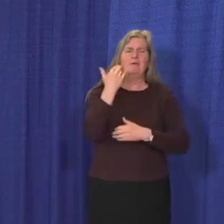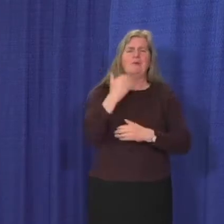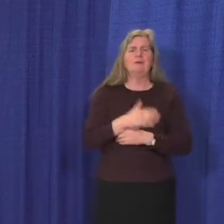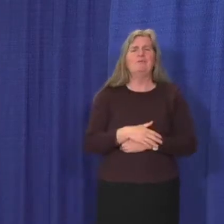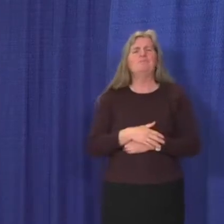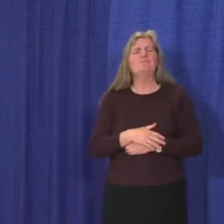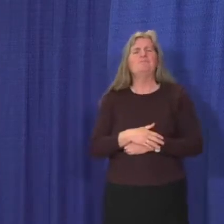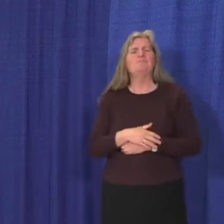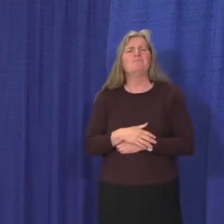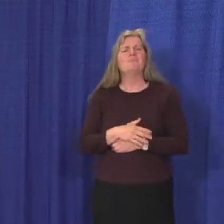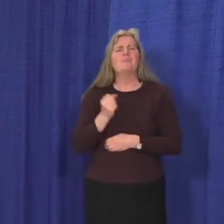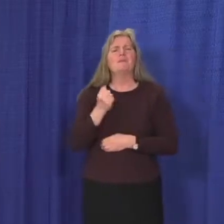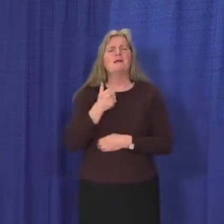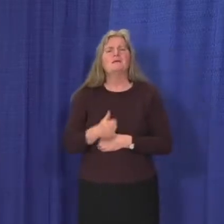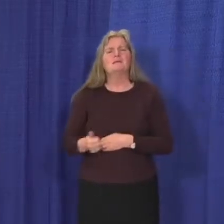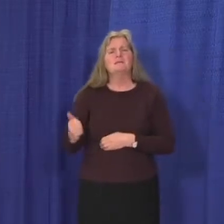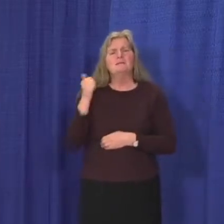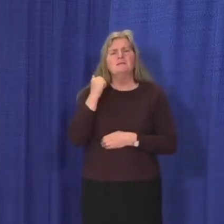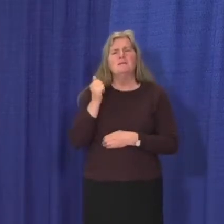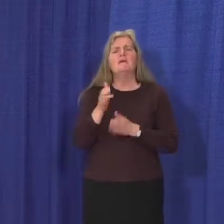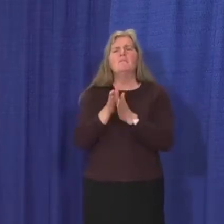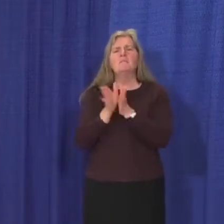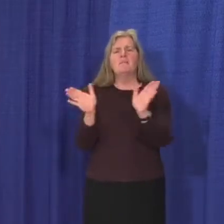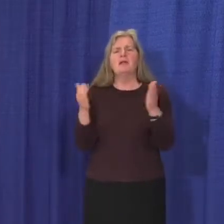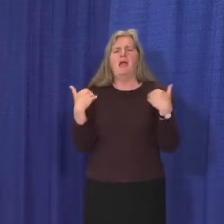Canada's chief public health officer, Chief Public Health